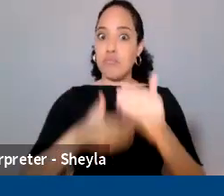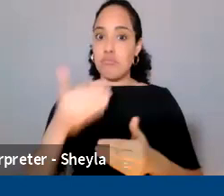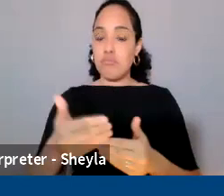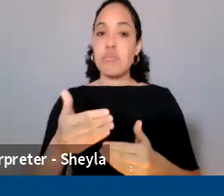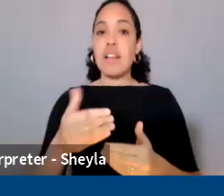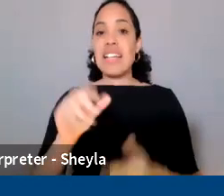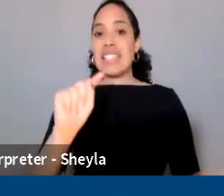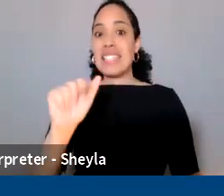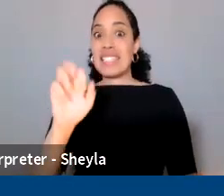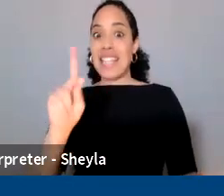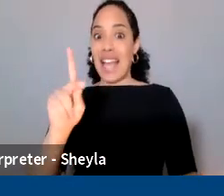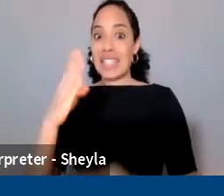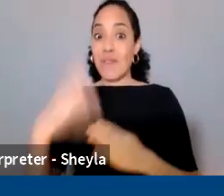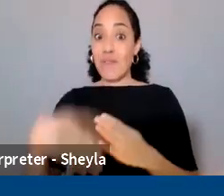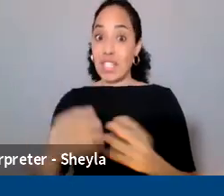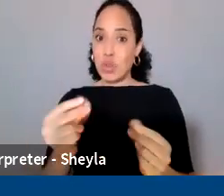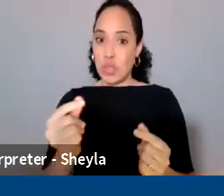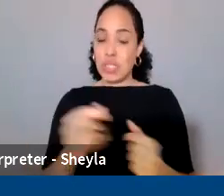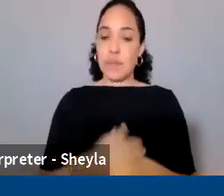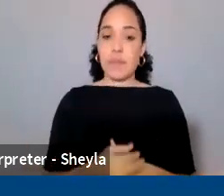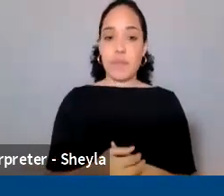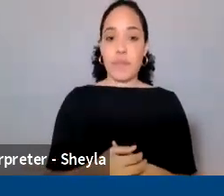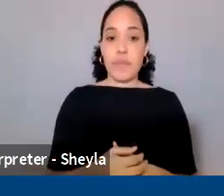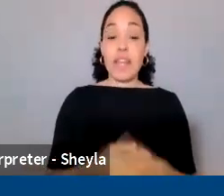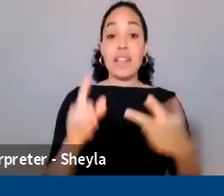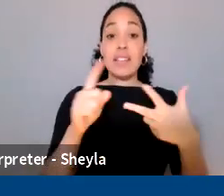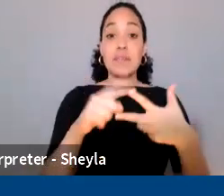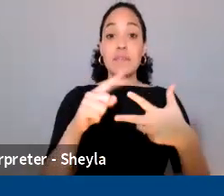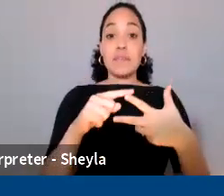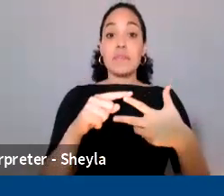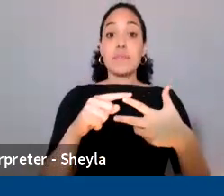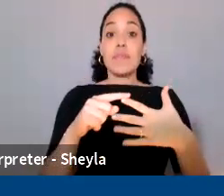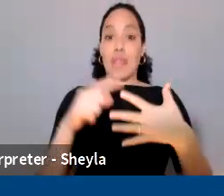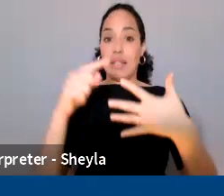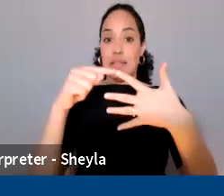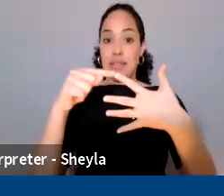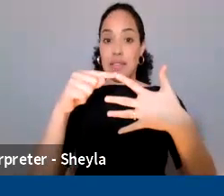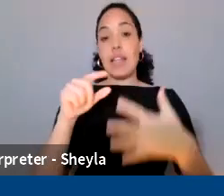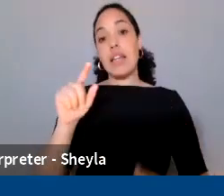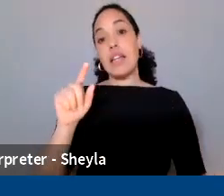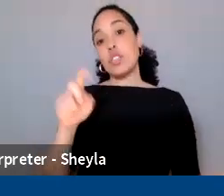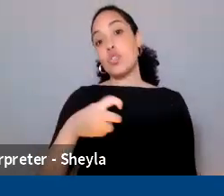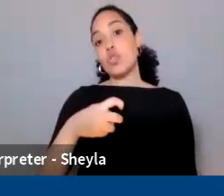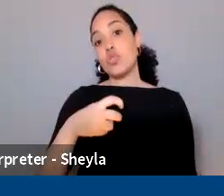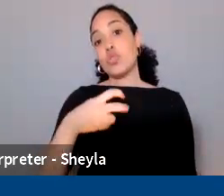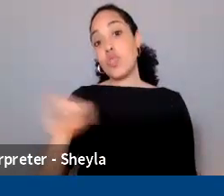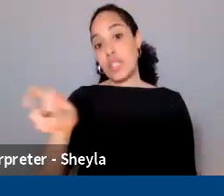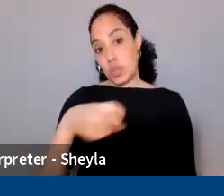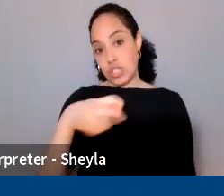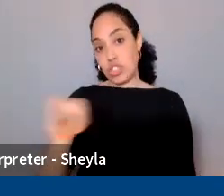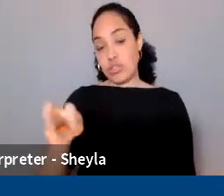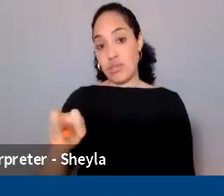have transportation for all of your animals to move out in one trip ideally um the